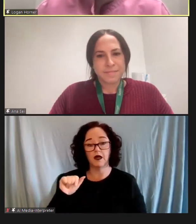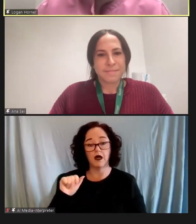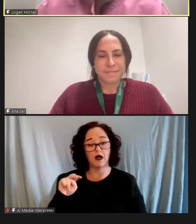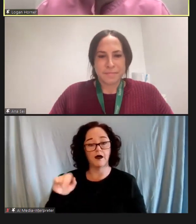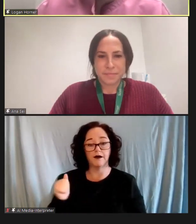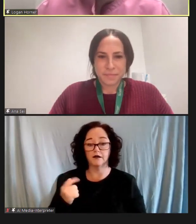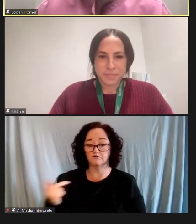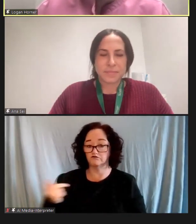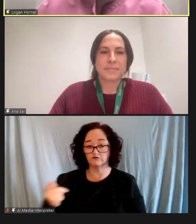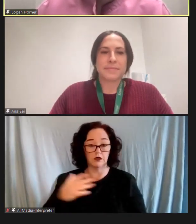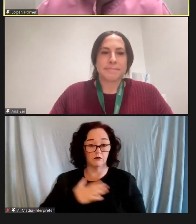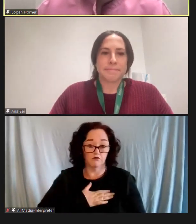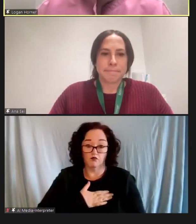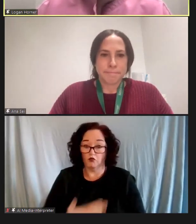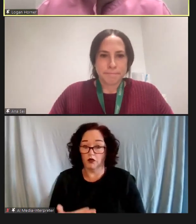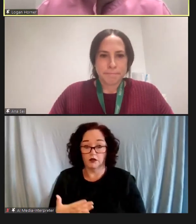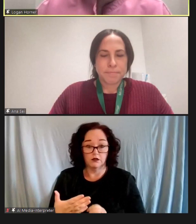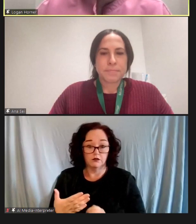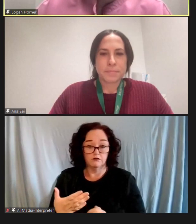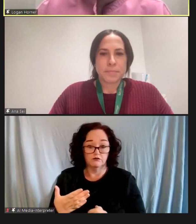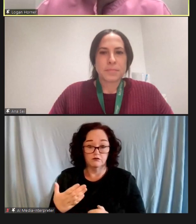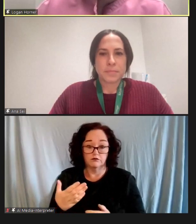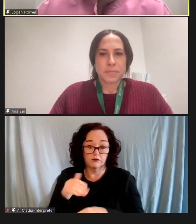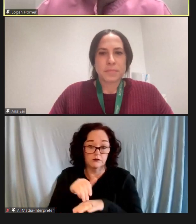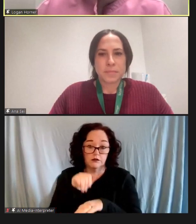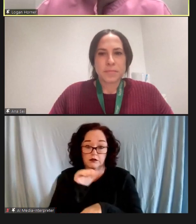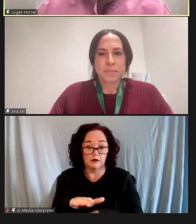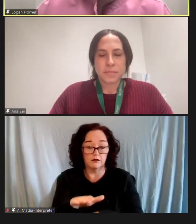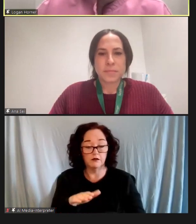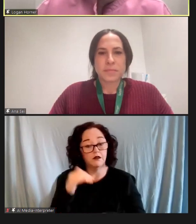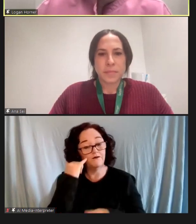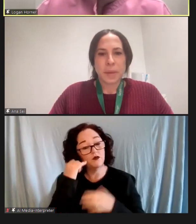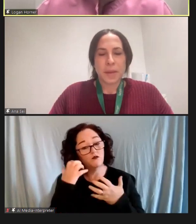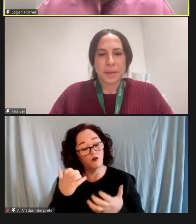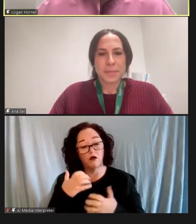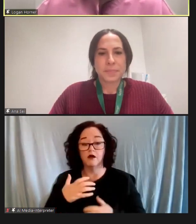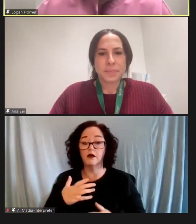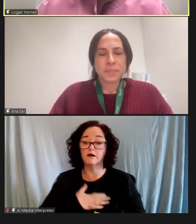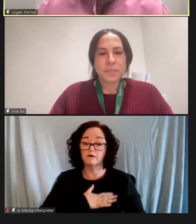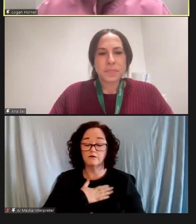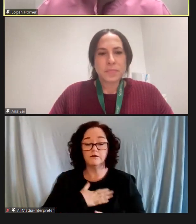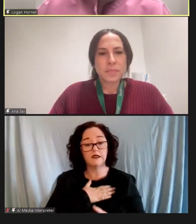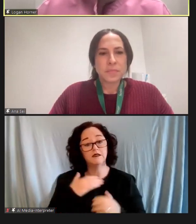us an email we'll send it to you via PDF